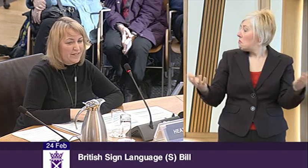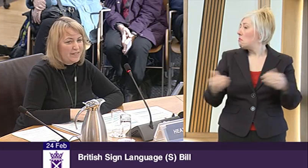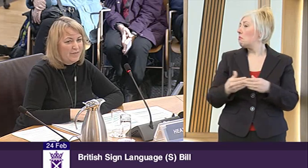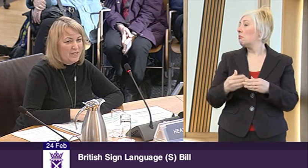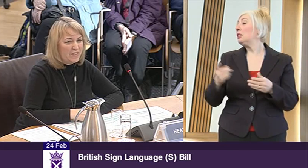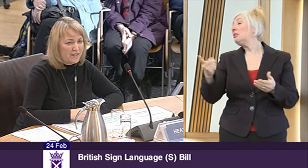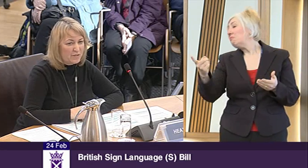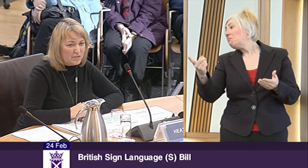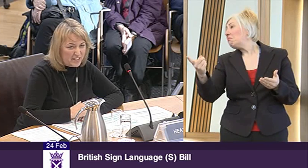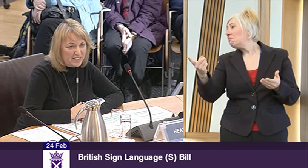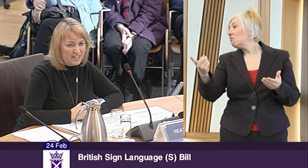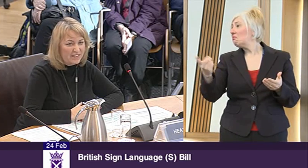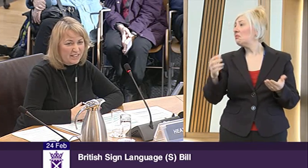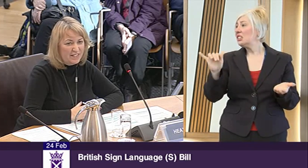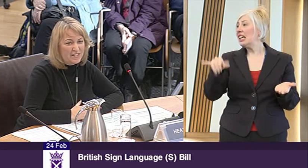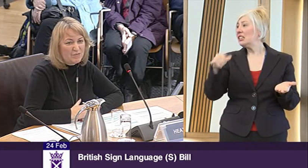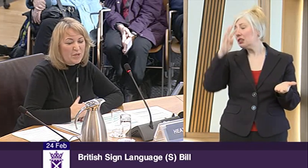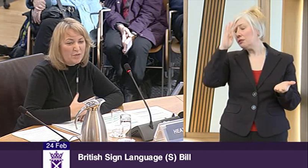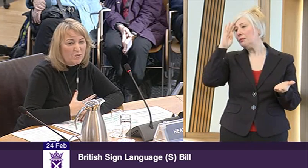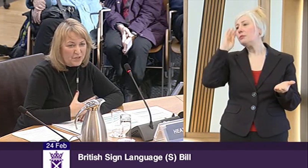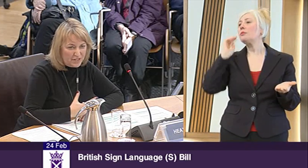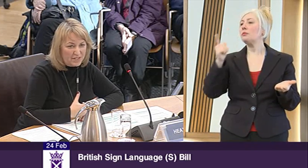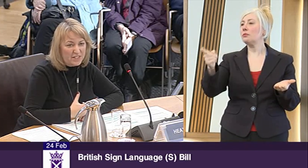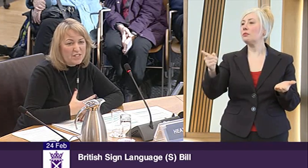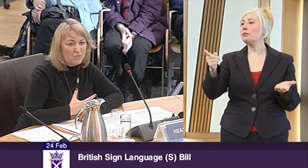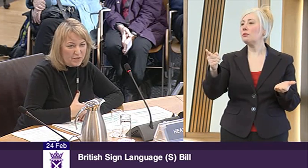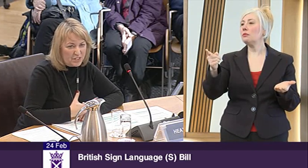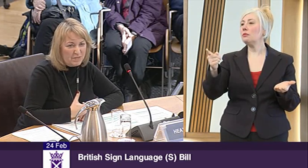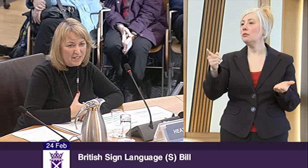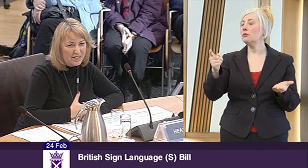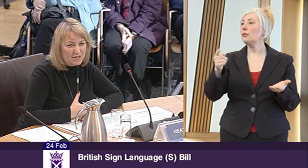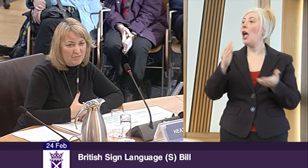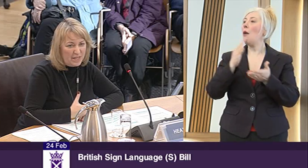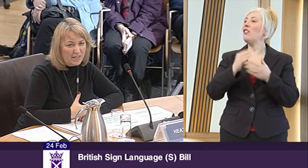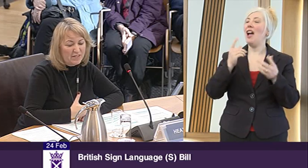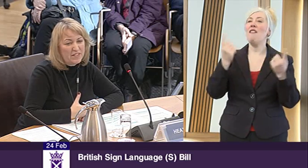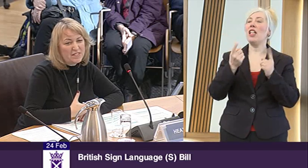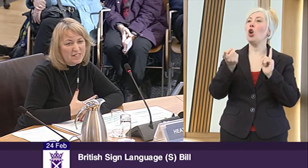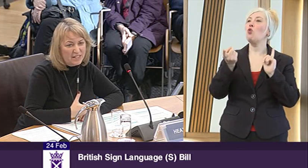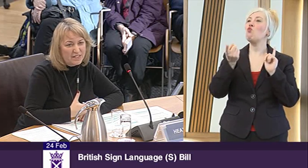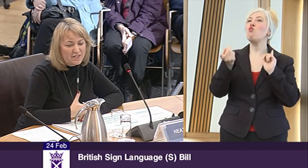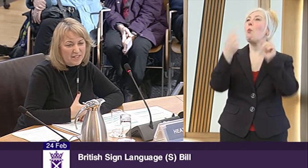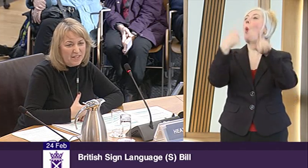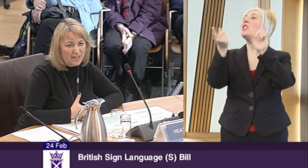Heather Gray: Yes. It is critical that there is a mechanism for reporting back, that there